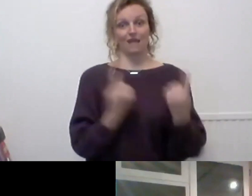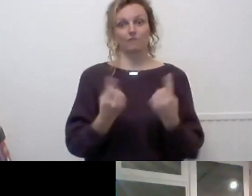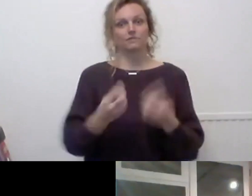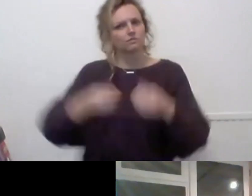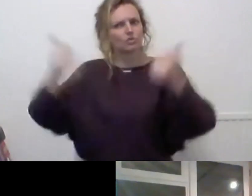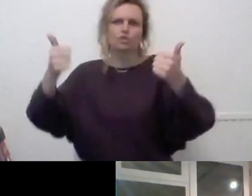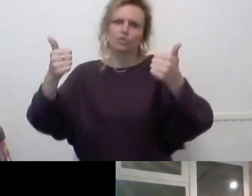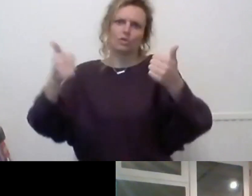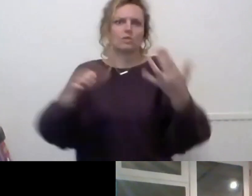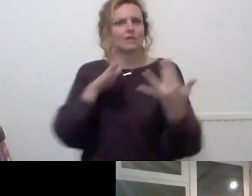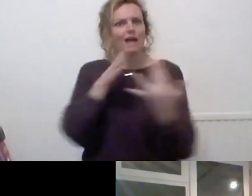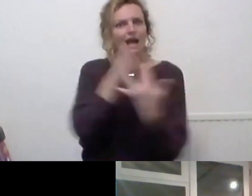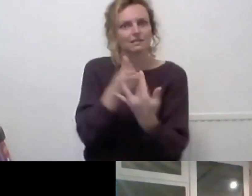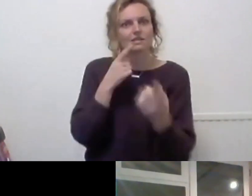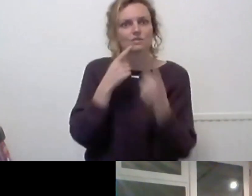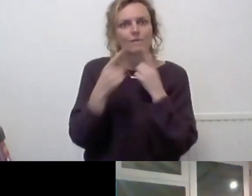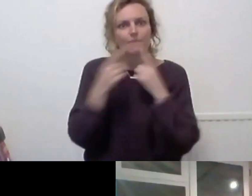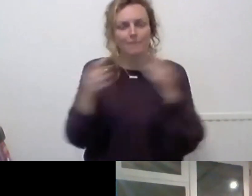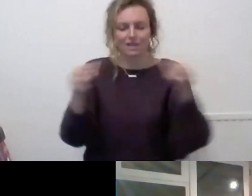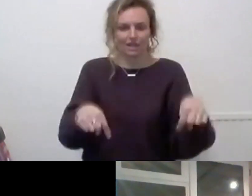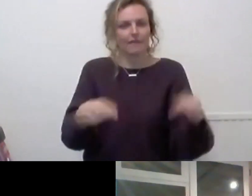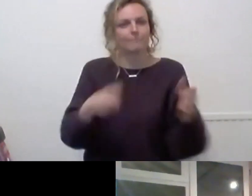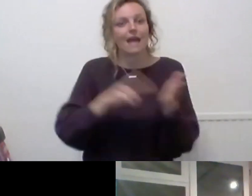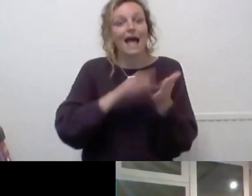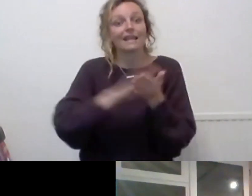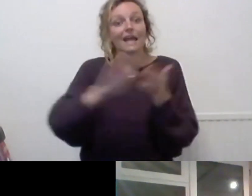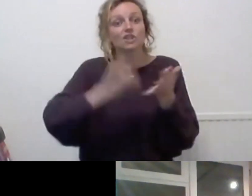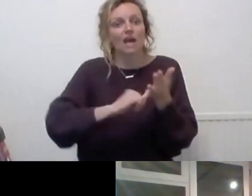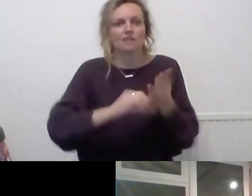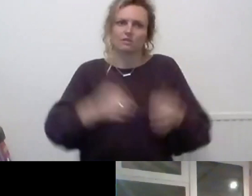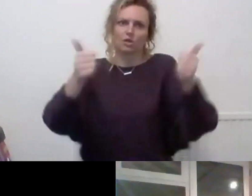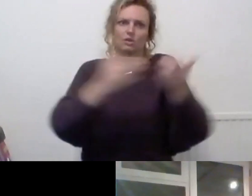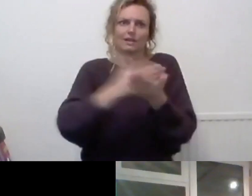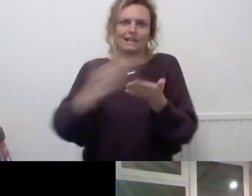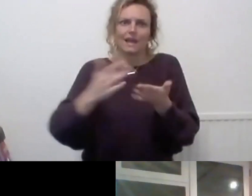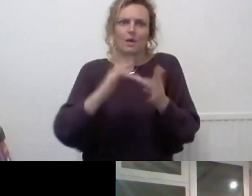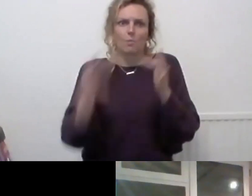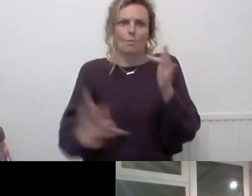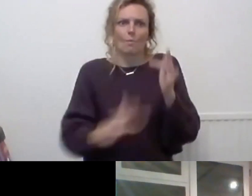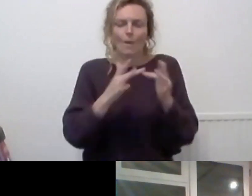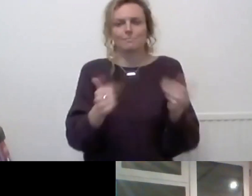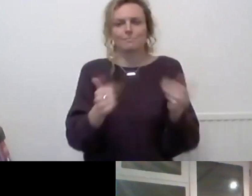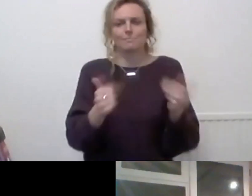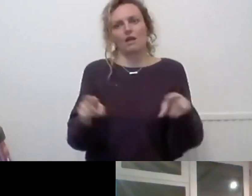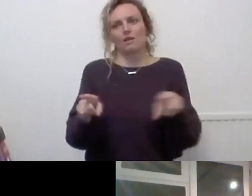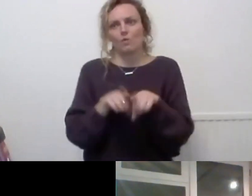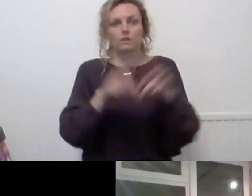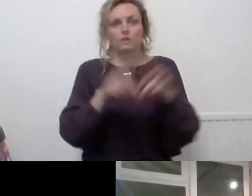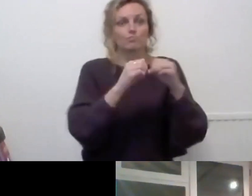the NHS has an incredibly good website. There's Bristol City Council also has lots of information